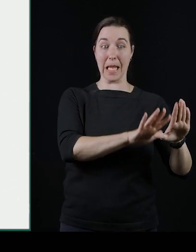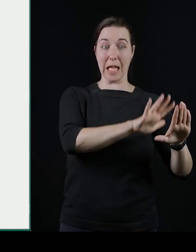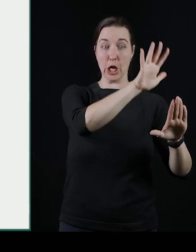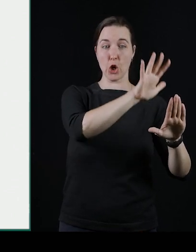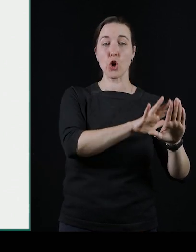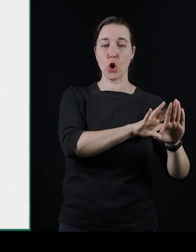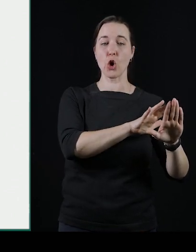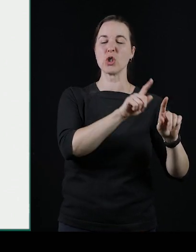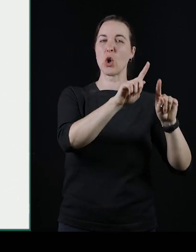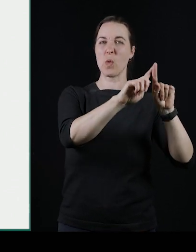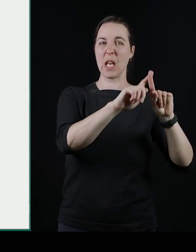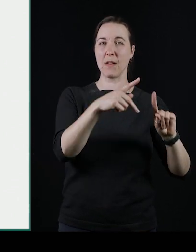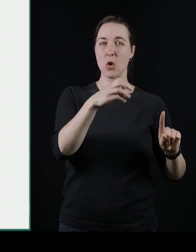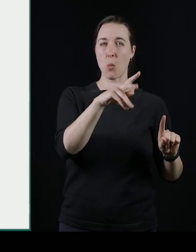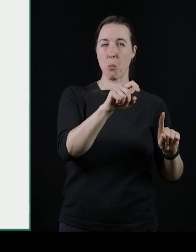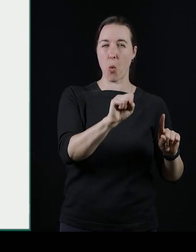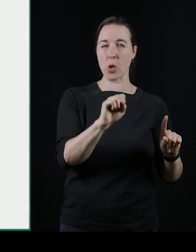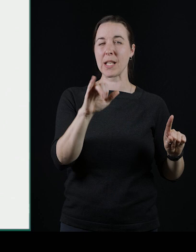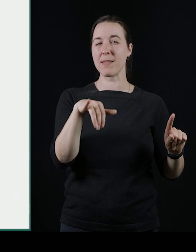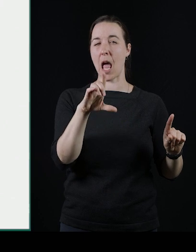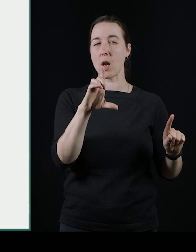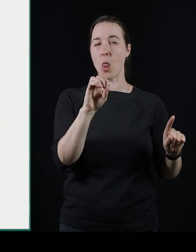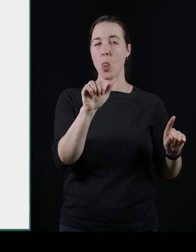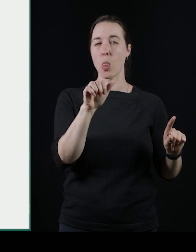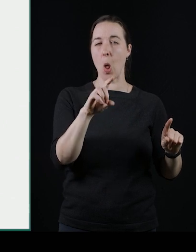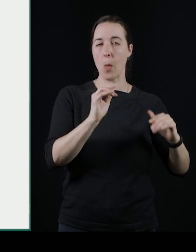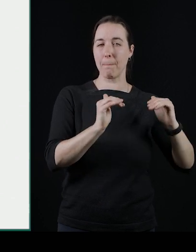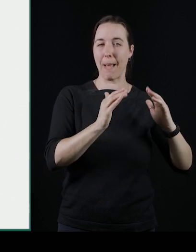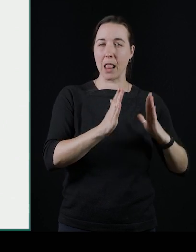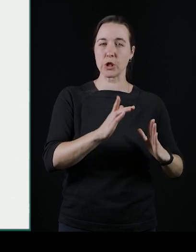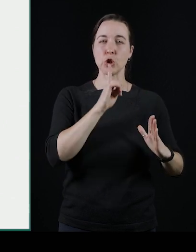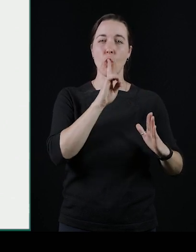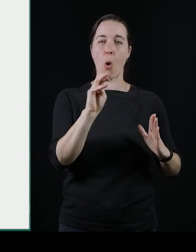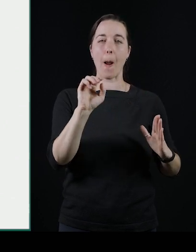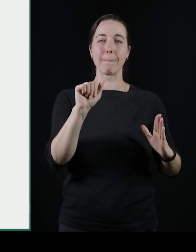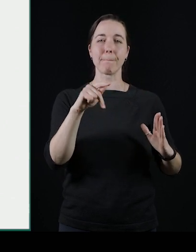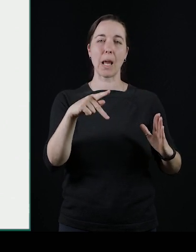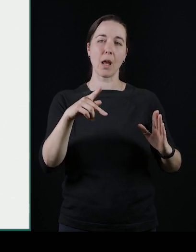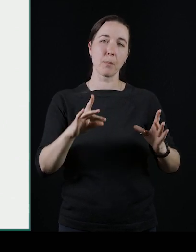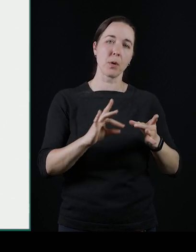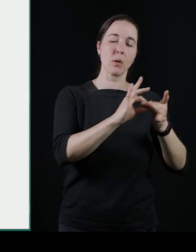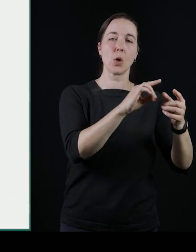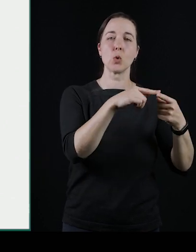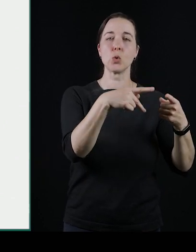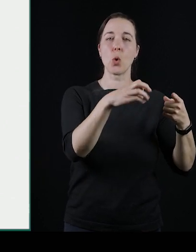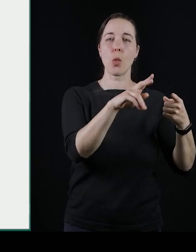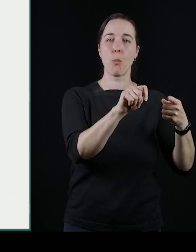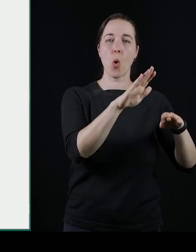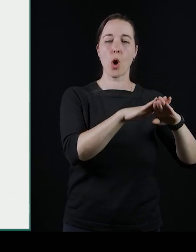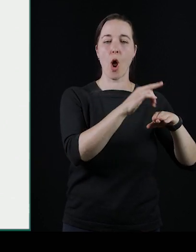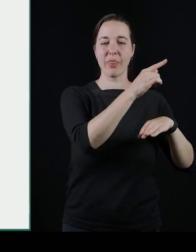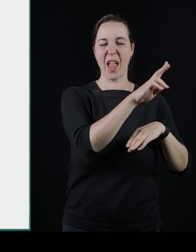these UDP ports on the load banner set are mapped to the ports on the VM.